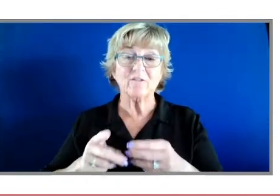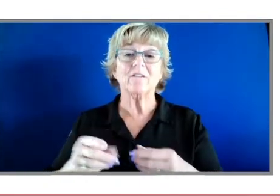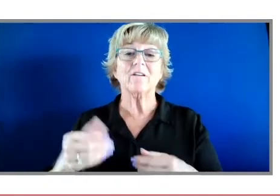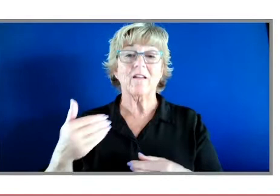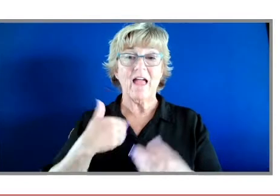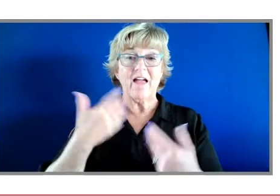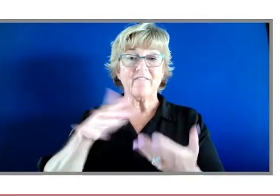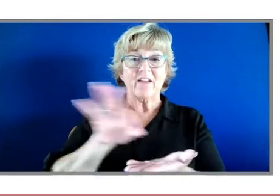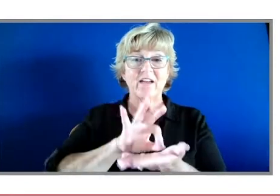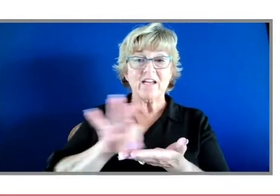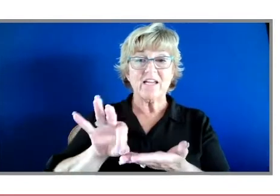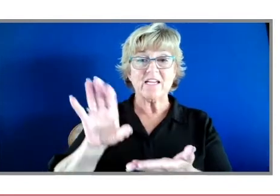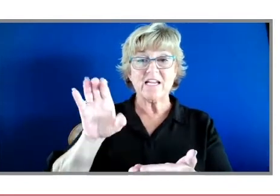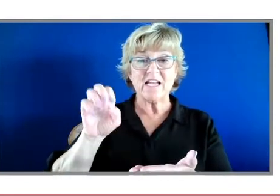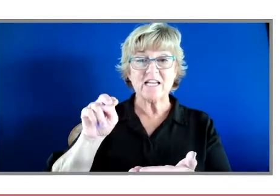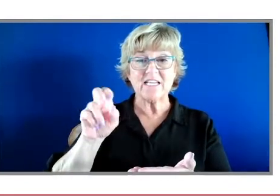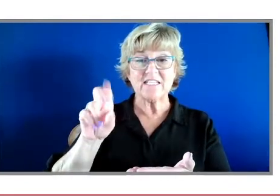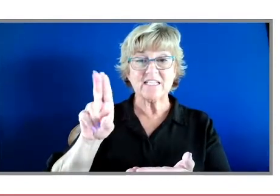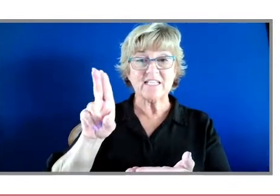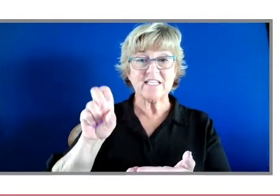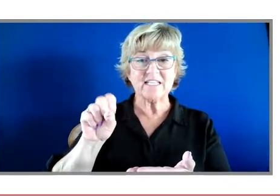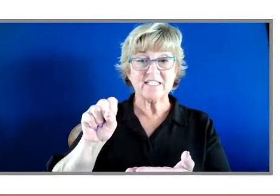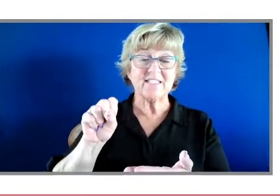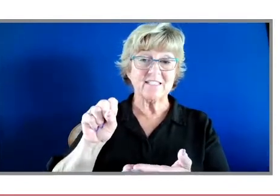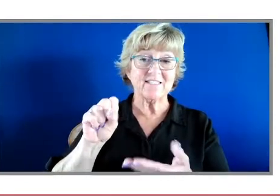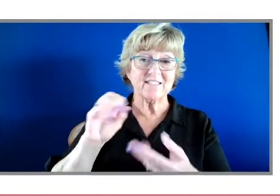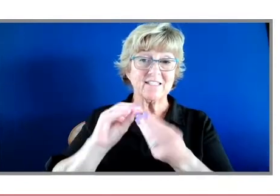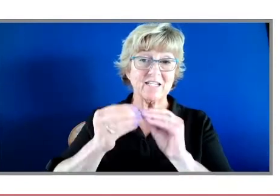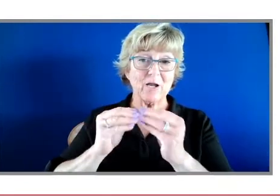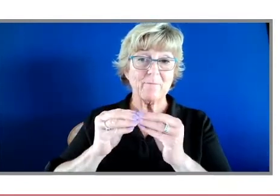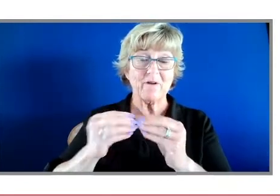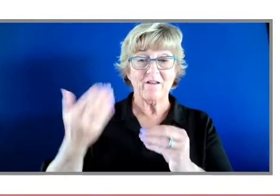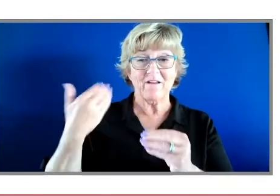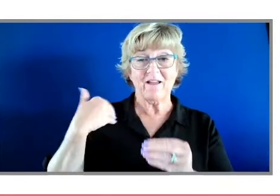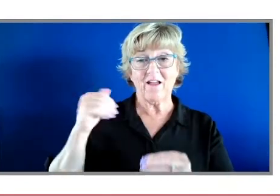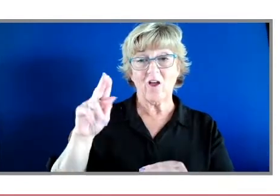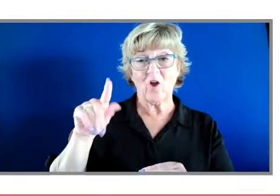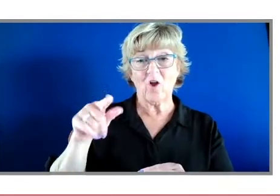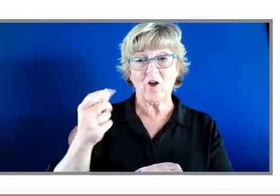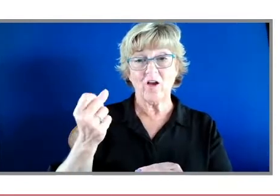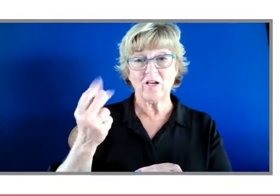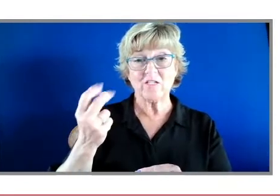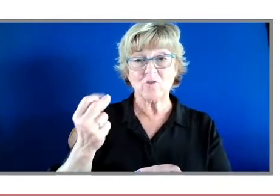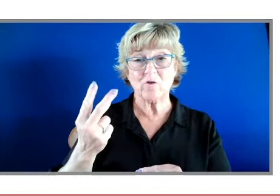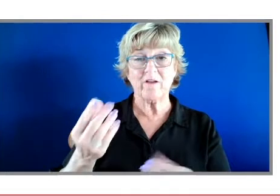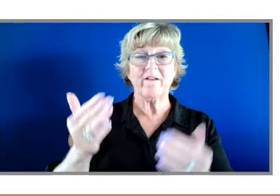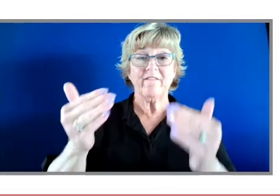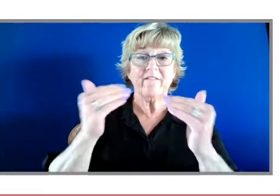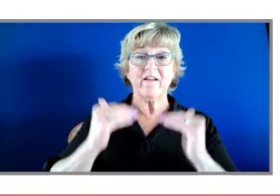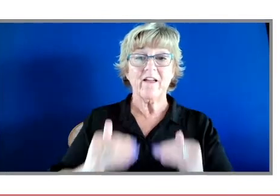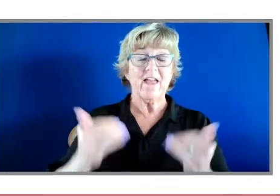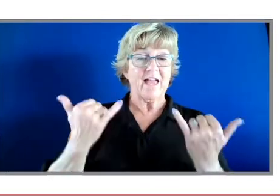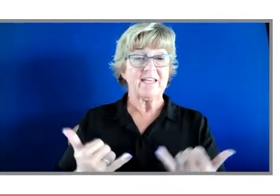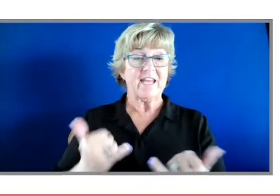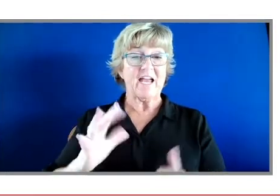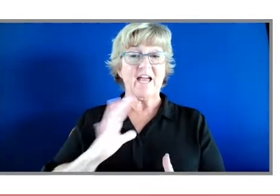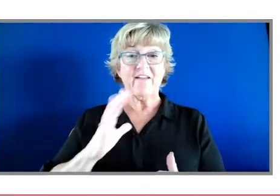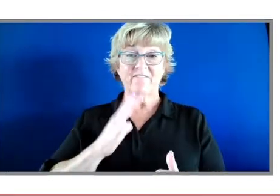Studio: we've had the census bureau release of the data August 12 and now the official redistricting data is being